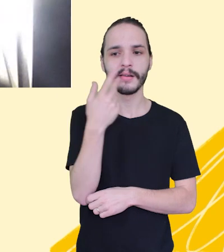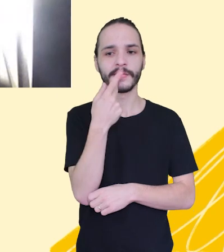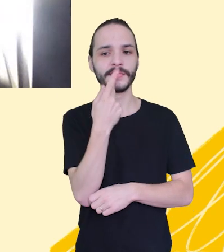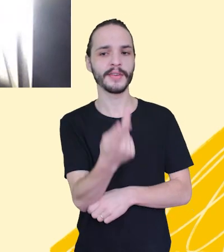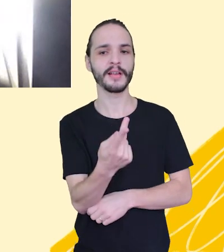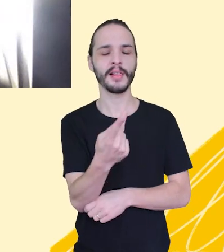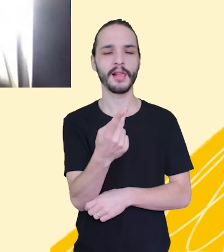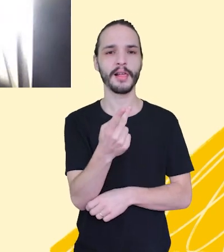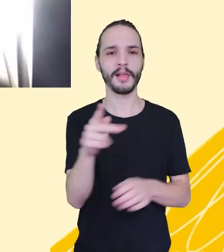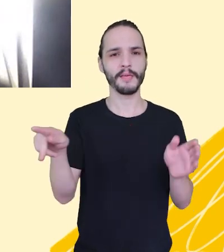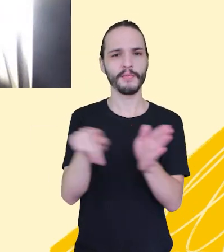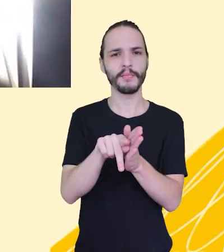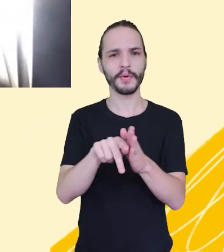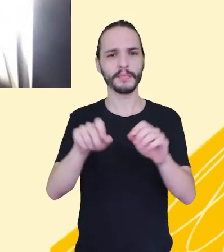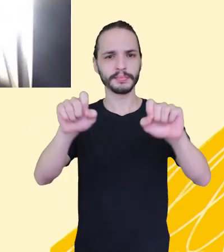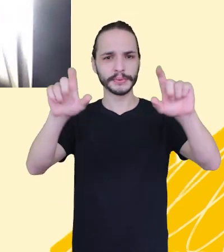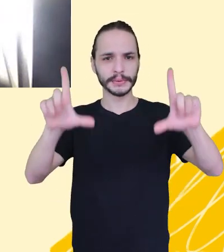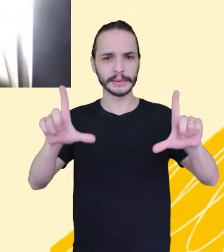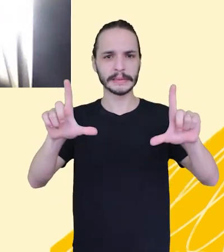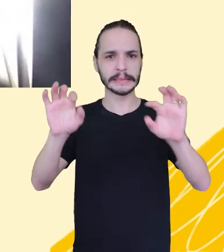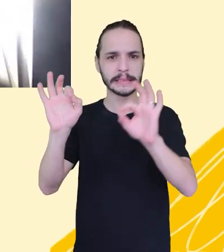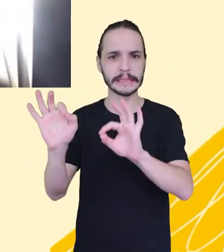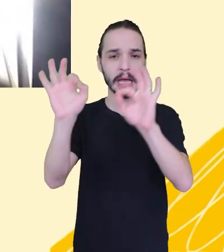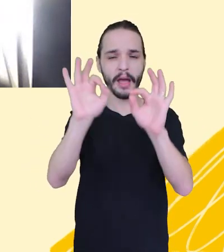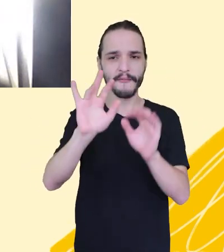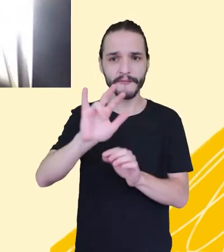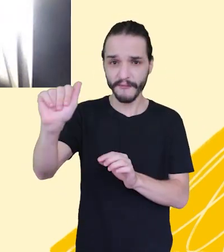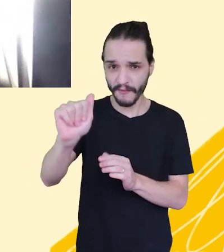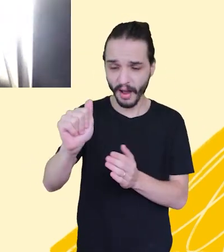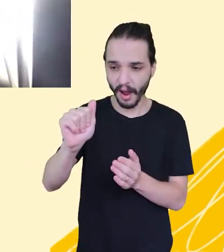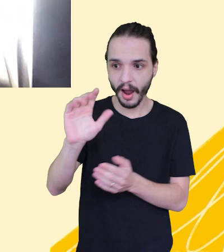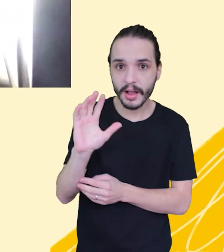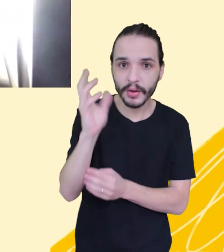is about scenes where something shall happen.